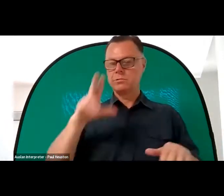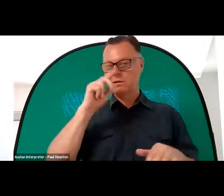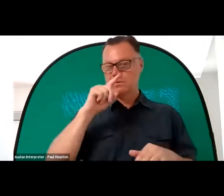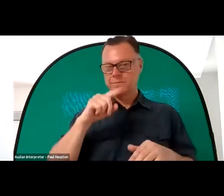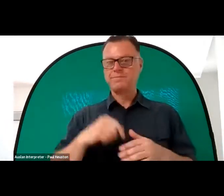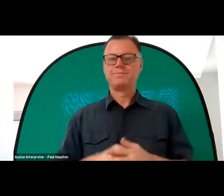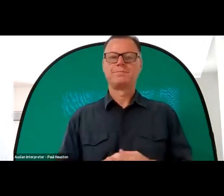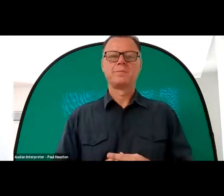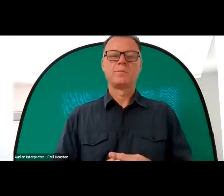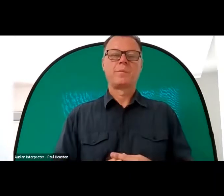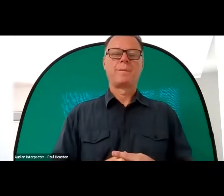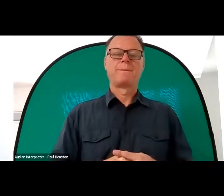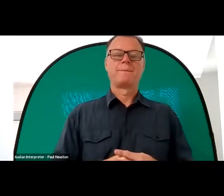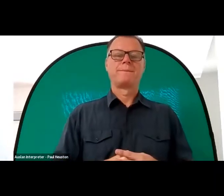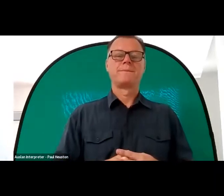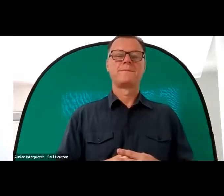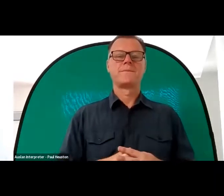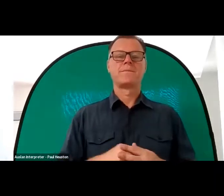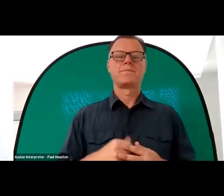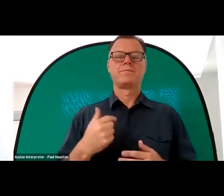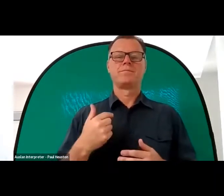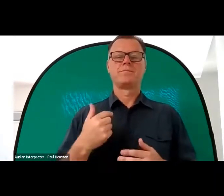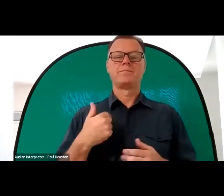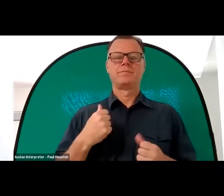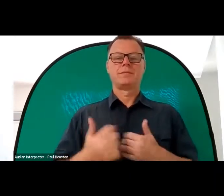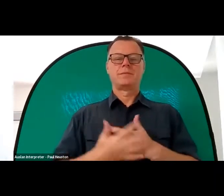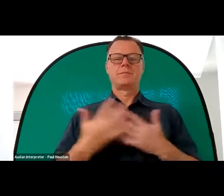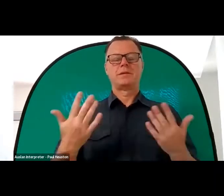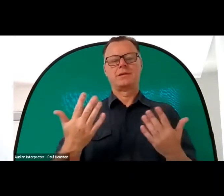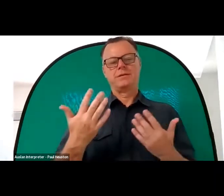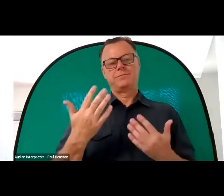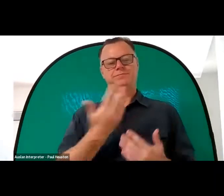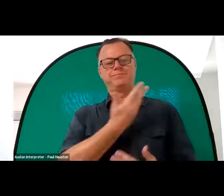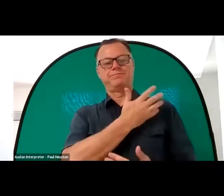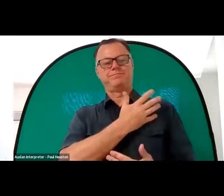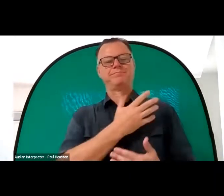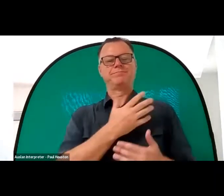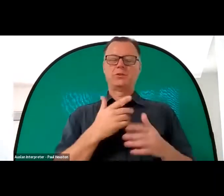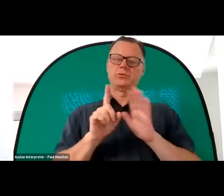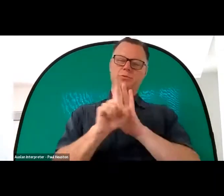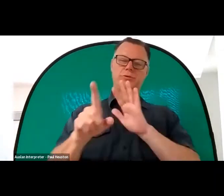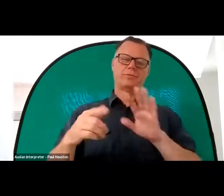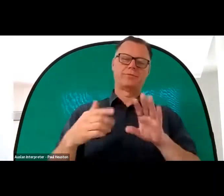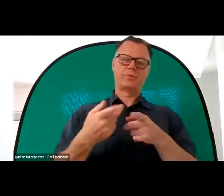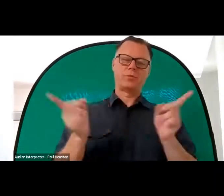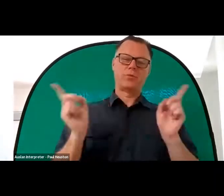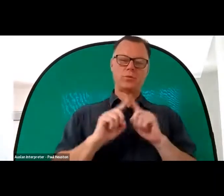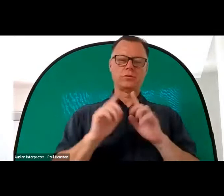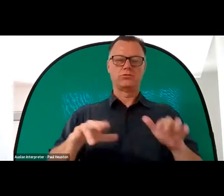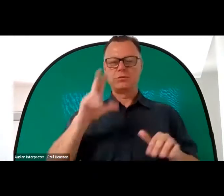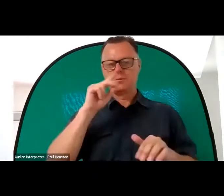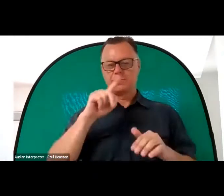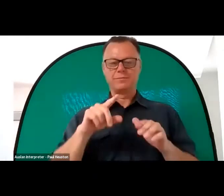Children and Young People With Disability Australia. We are the representative organisation for children and